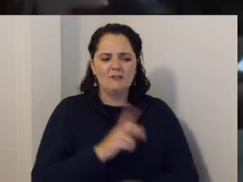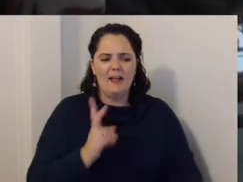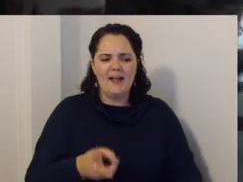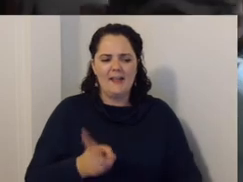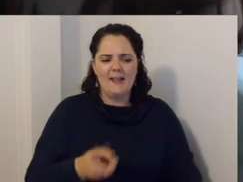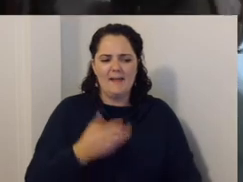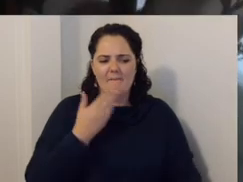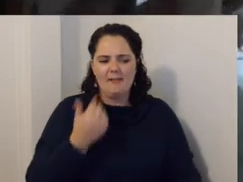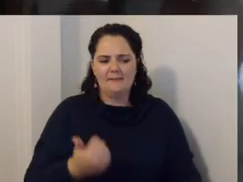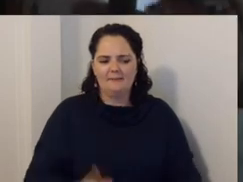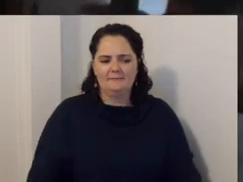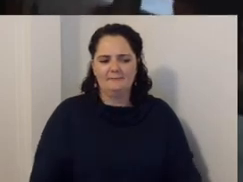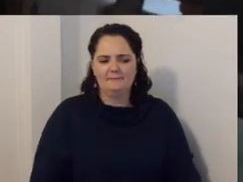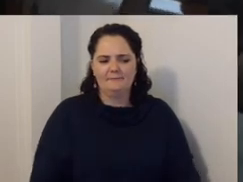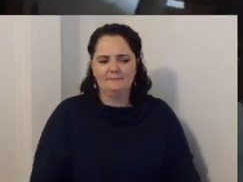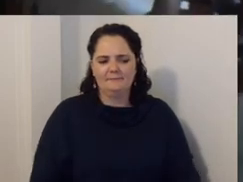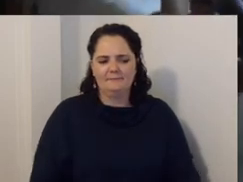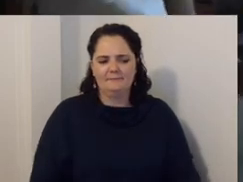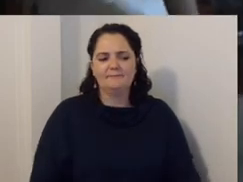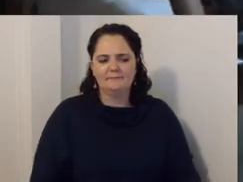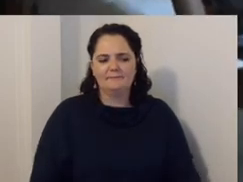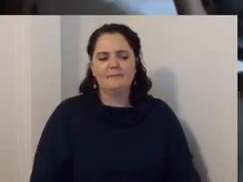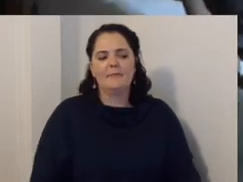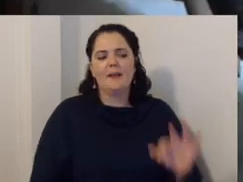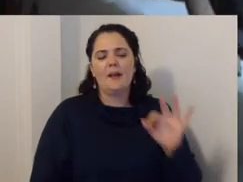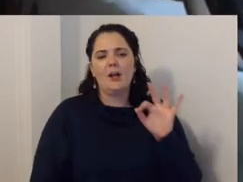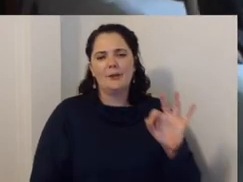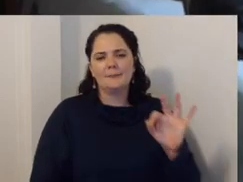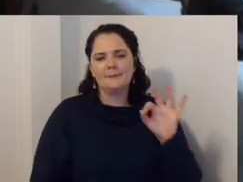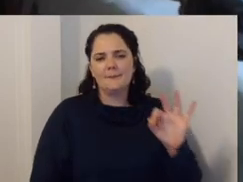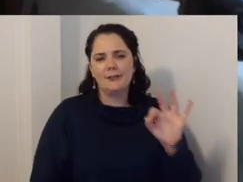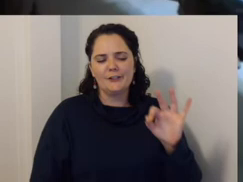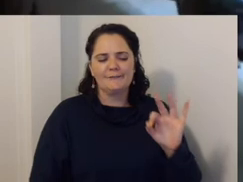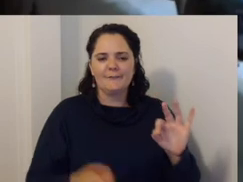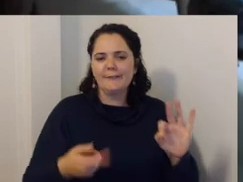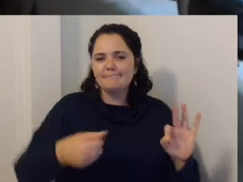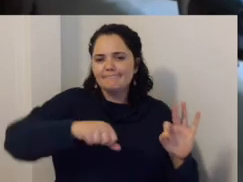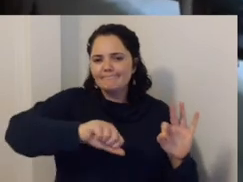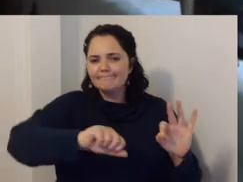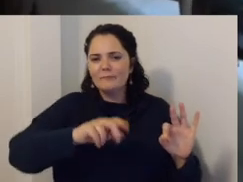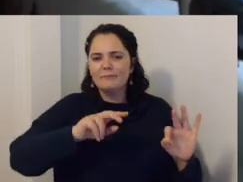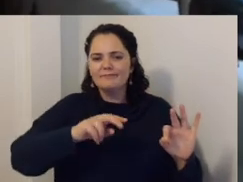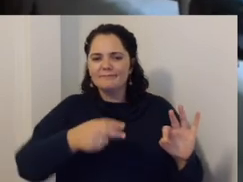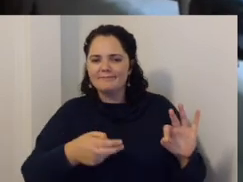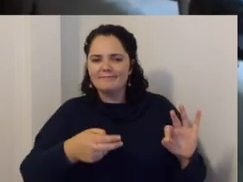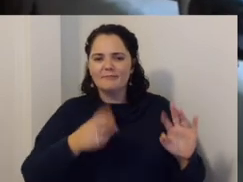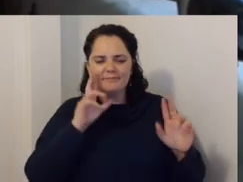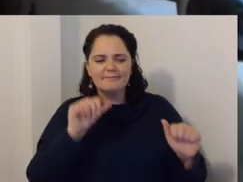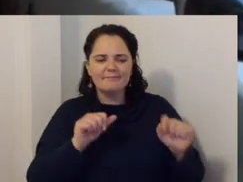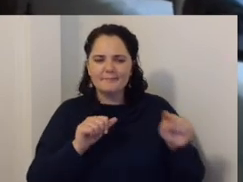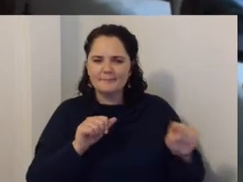instead yeah there we go, perfect perfect perfect perfect that's perfect nice okay